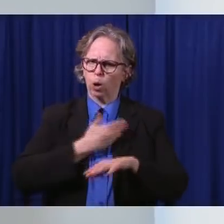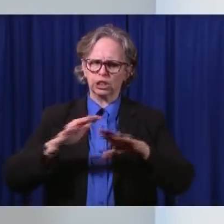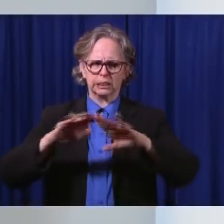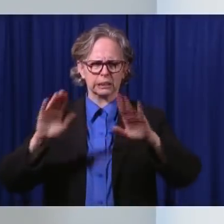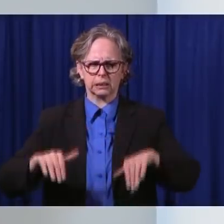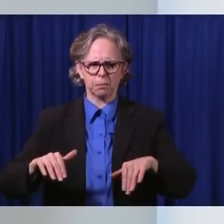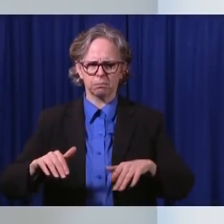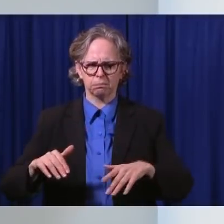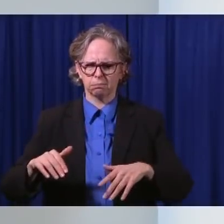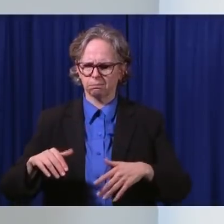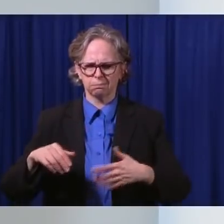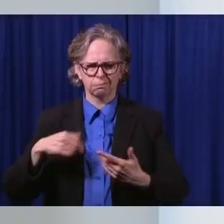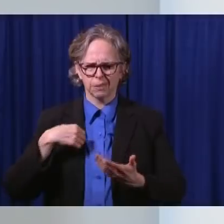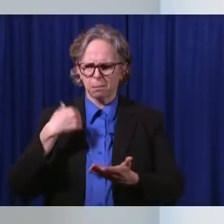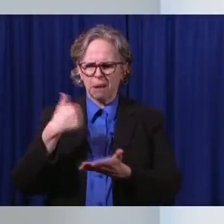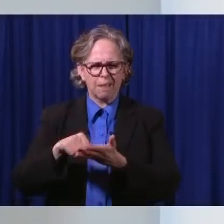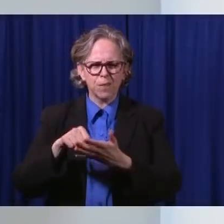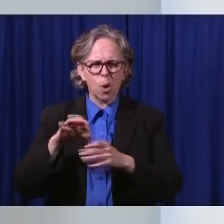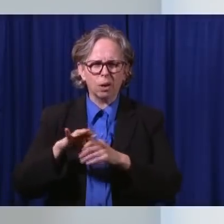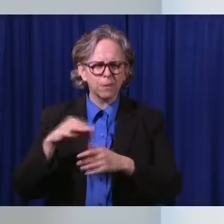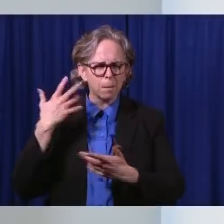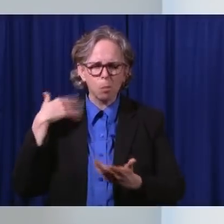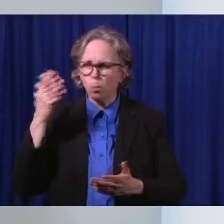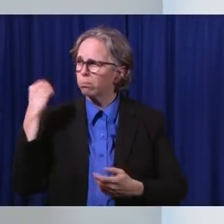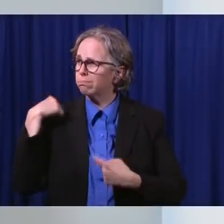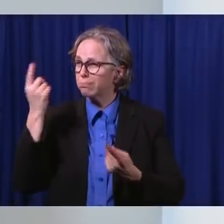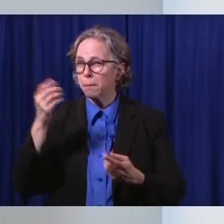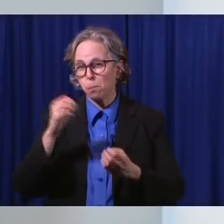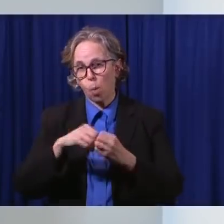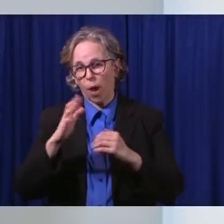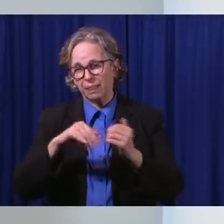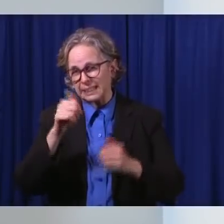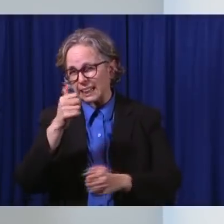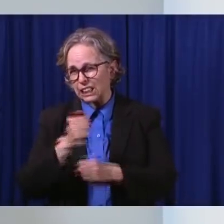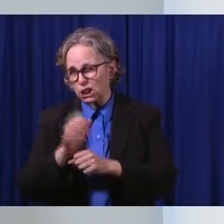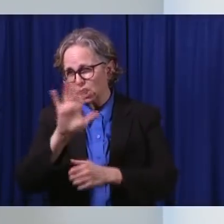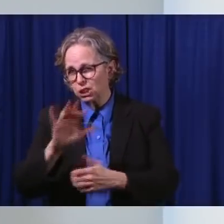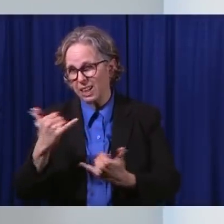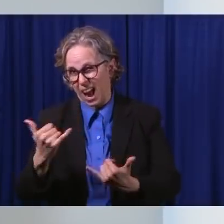THEY WANT TO DO FOR THE FUTURE. THIS SYSTEM WHERE WE HAVE HAD